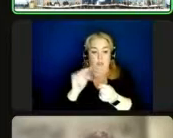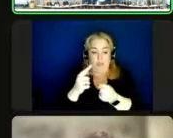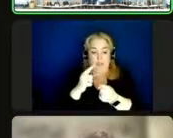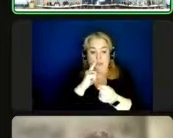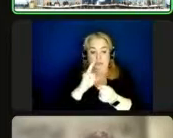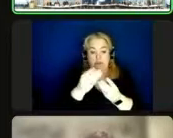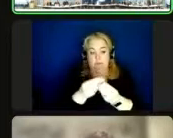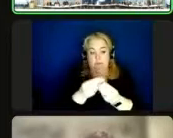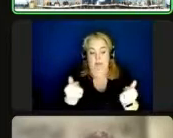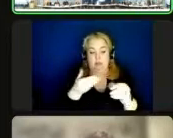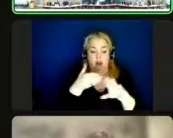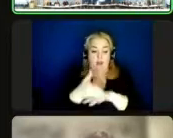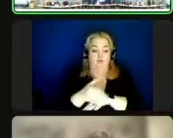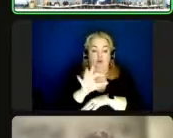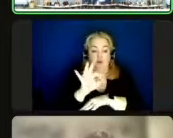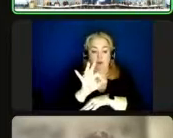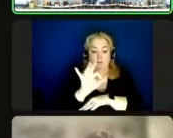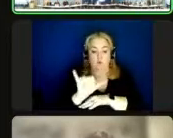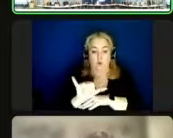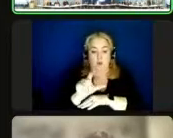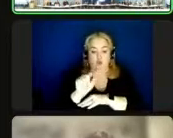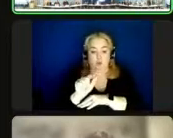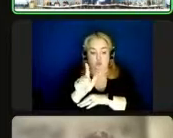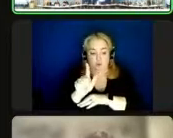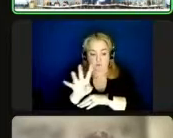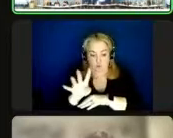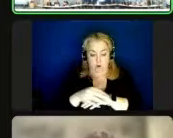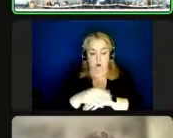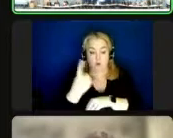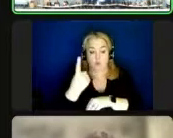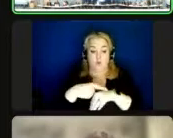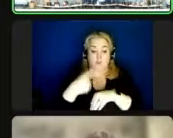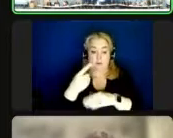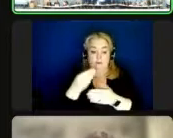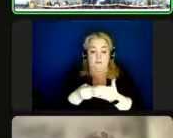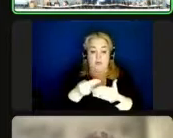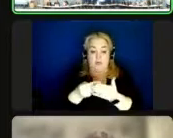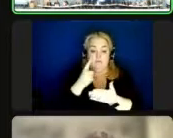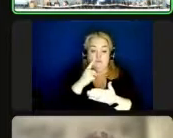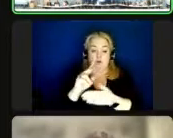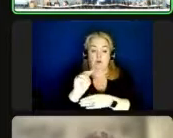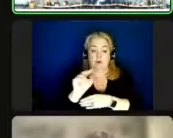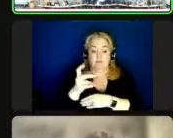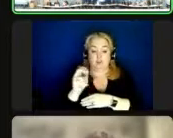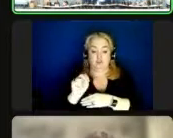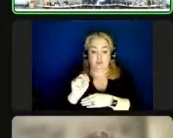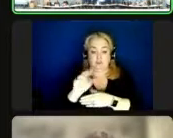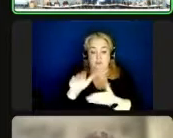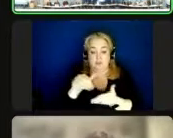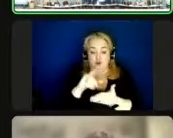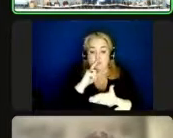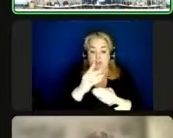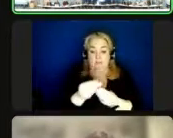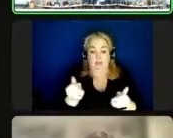PROGRAMS. ON THE ONE TIME FUNDING FOR PRIVATE SITES. YES ARRESTING AND SELLING OUR